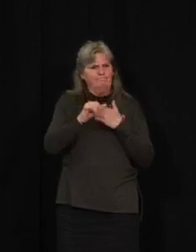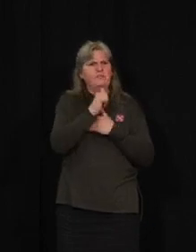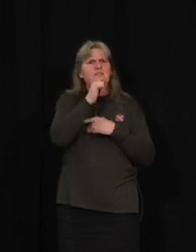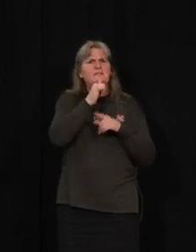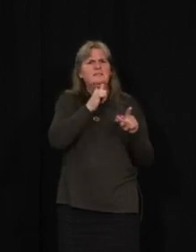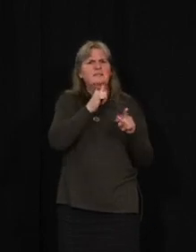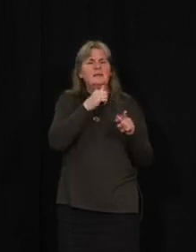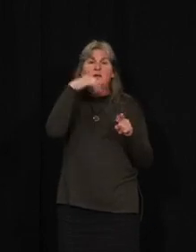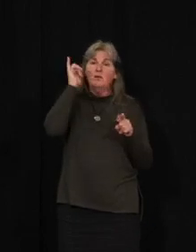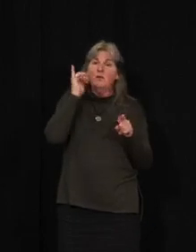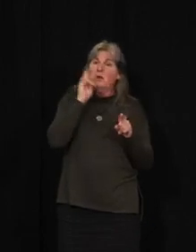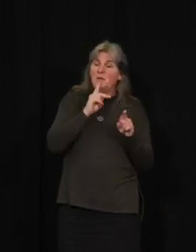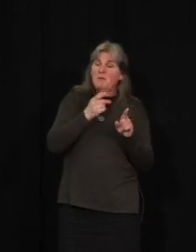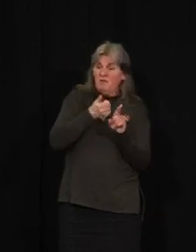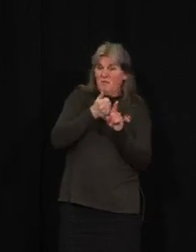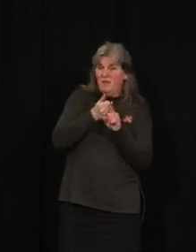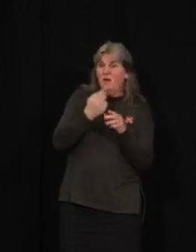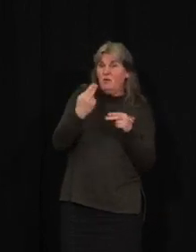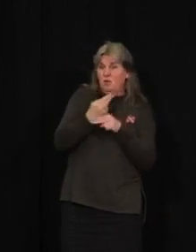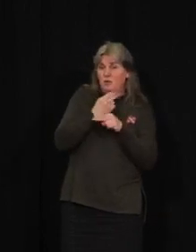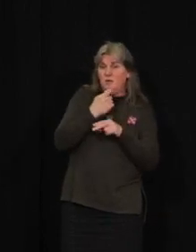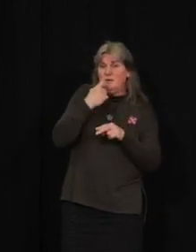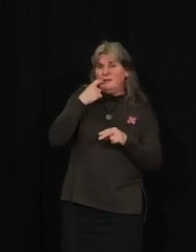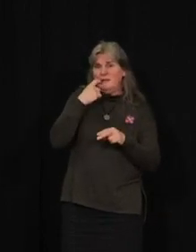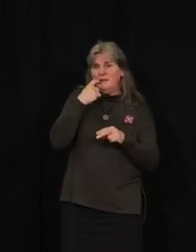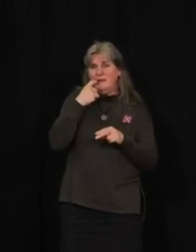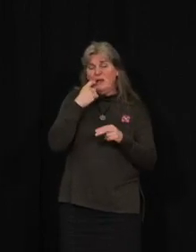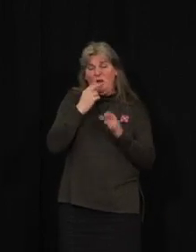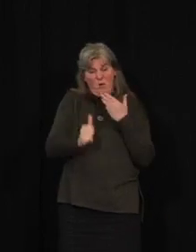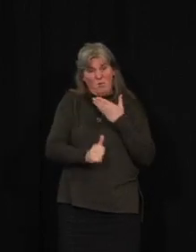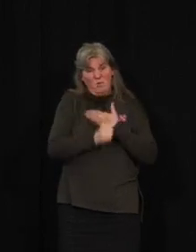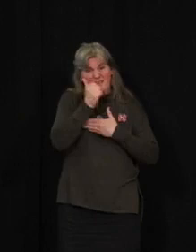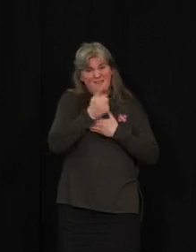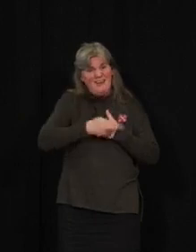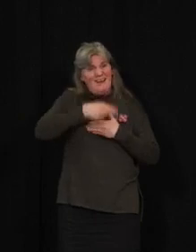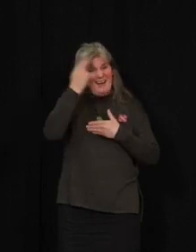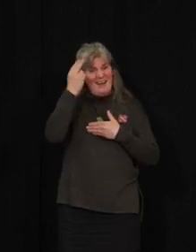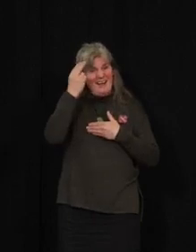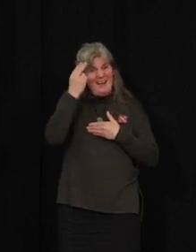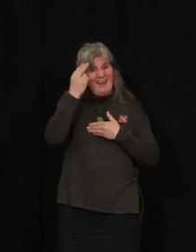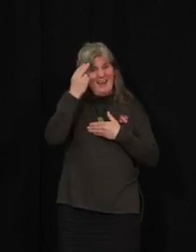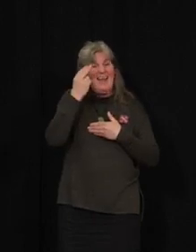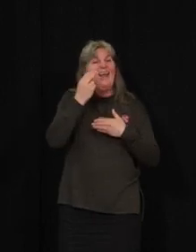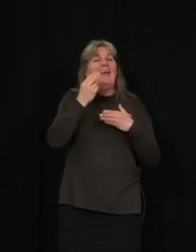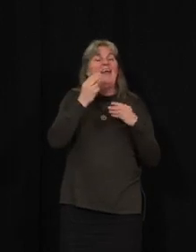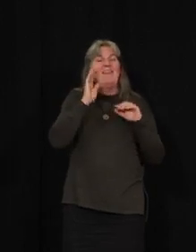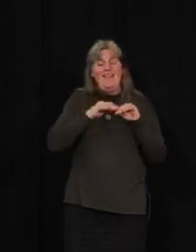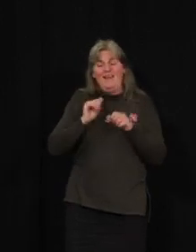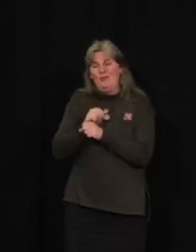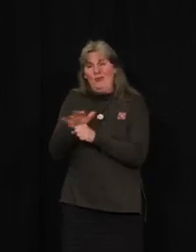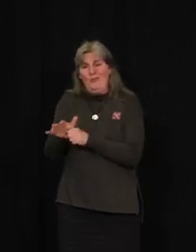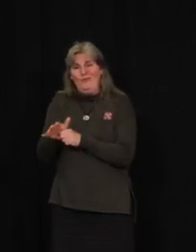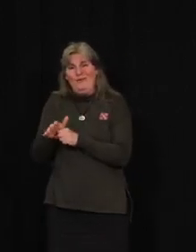the risk of overdose is much higher than the risk of contracting COVID-19. I know we have been telling